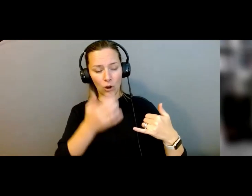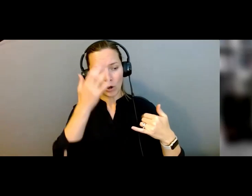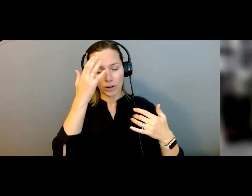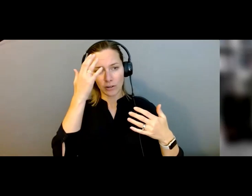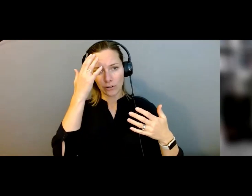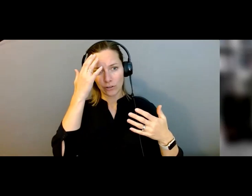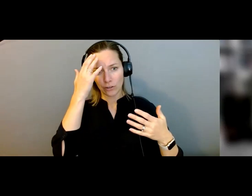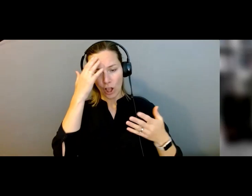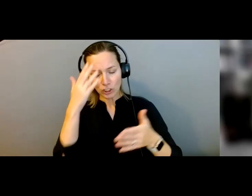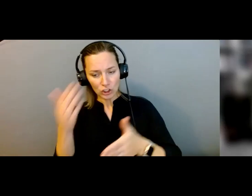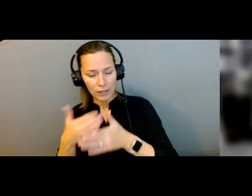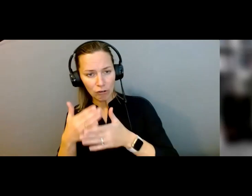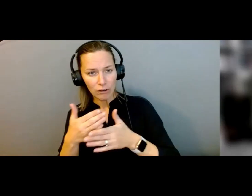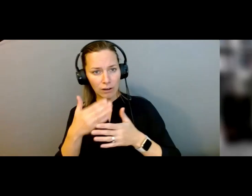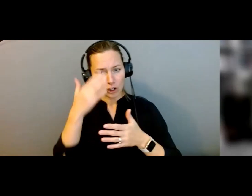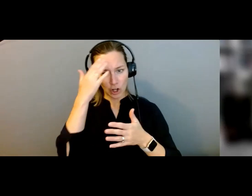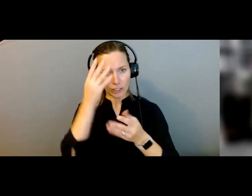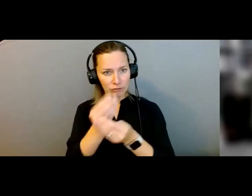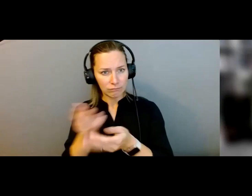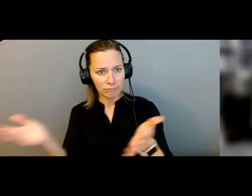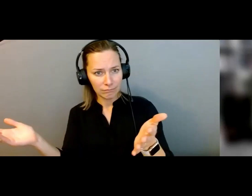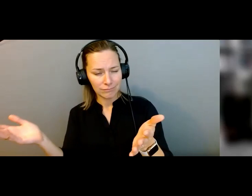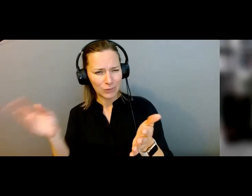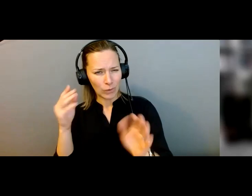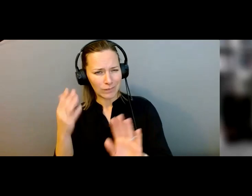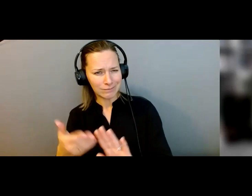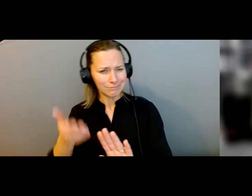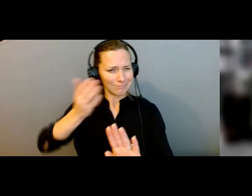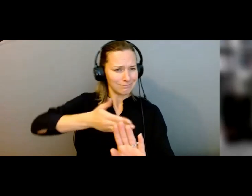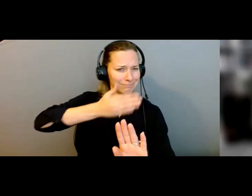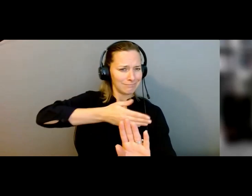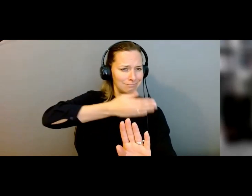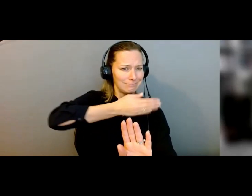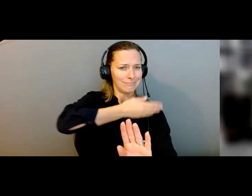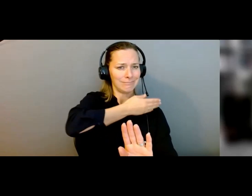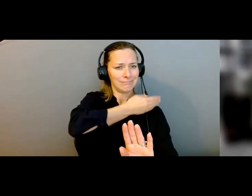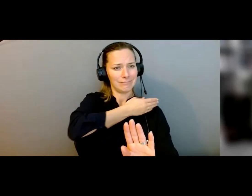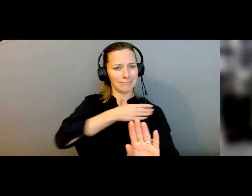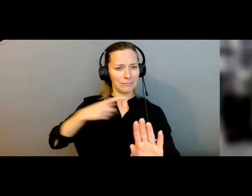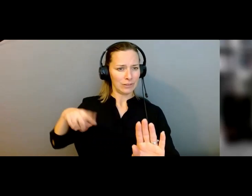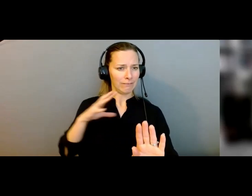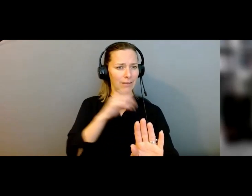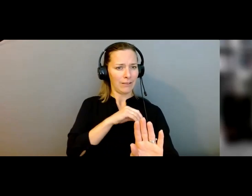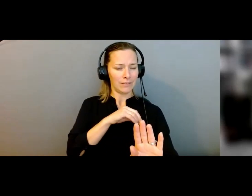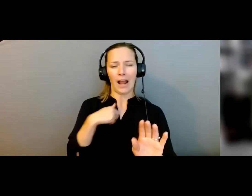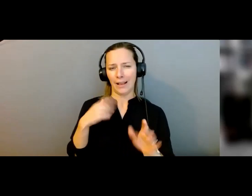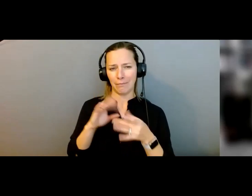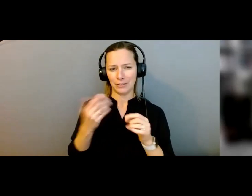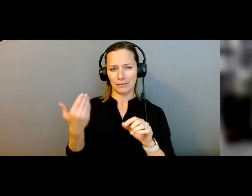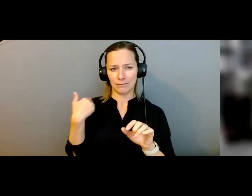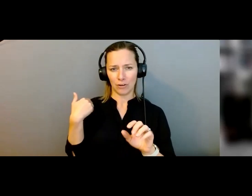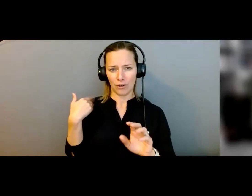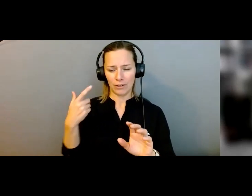knowledge sharing is occurring, but throughout the whole process, as I had mentioned earlier. And so,